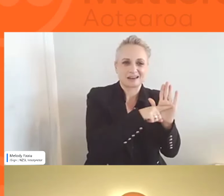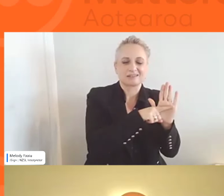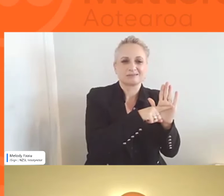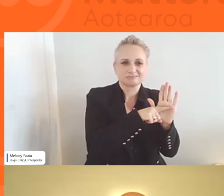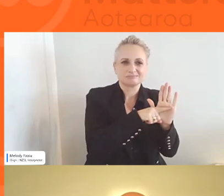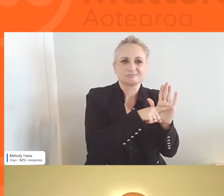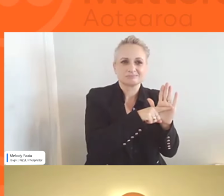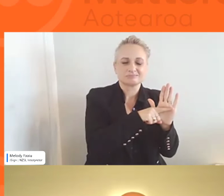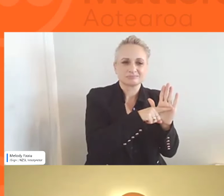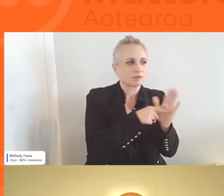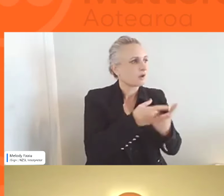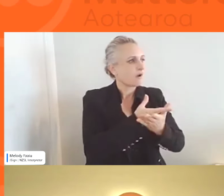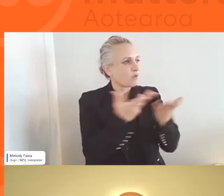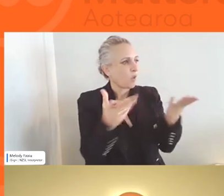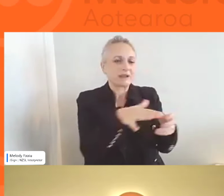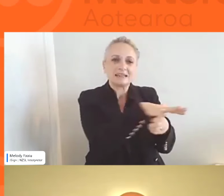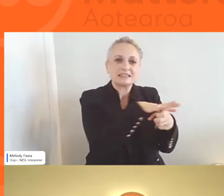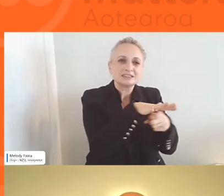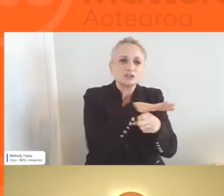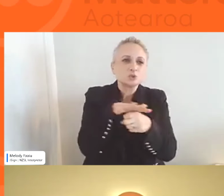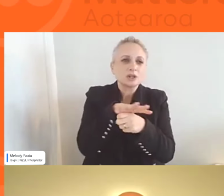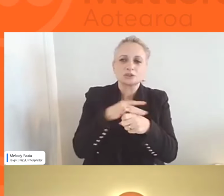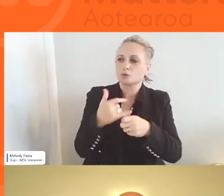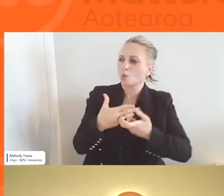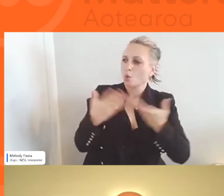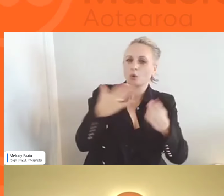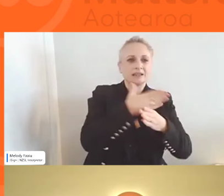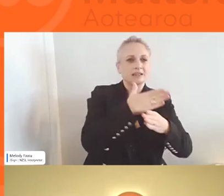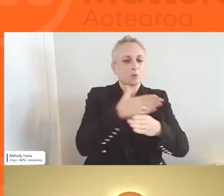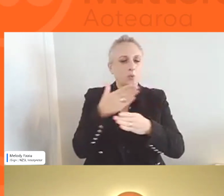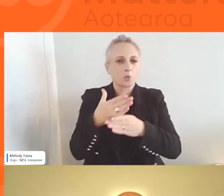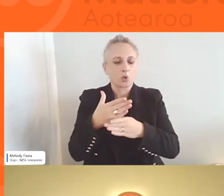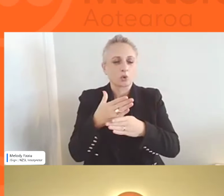or any piece of work that you're doing. And we are acutely aware